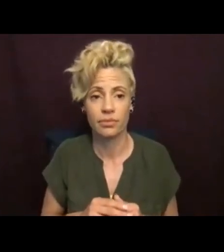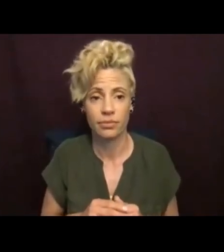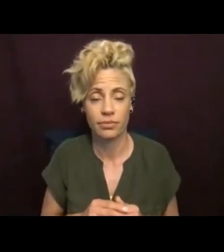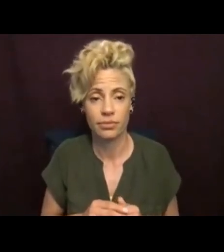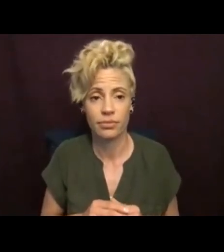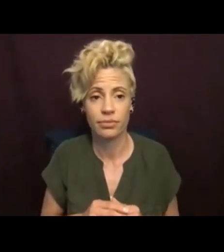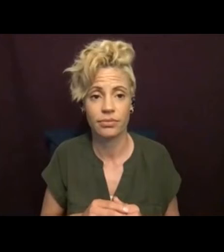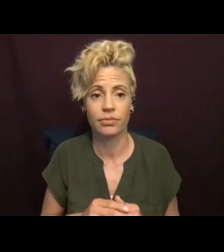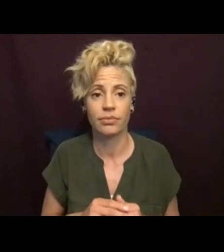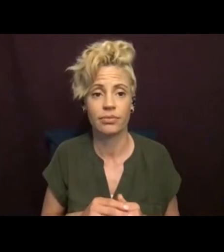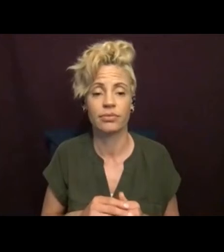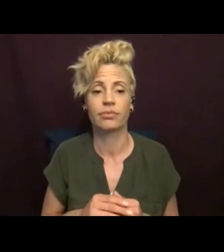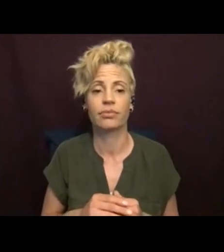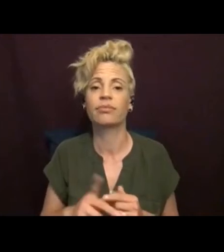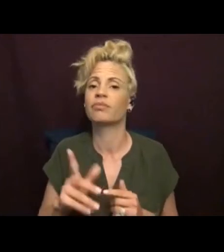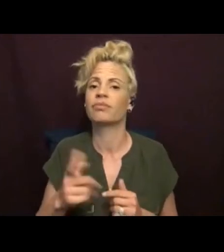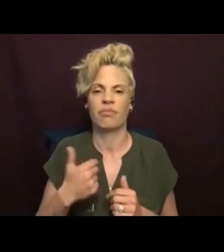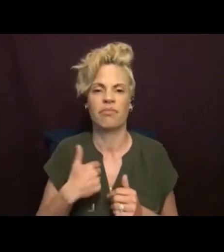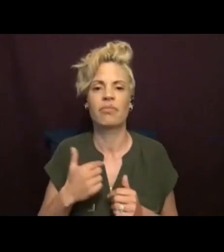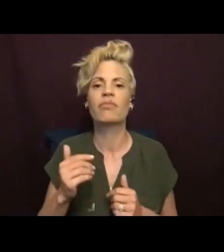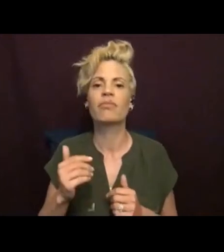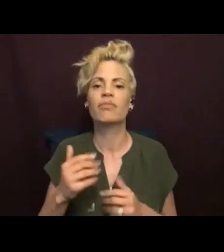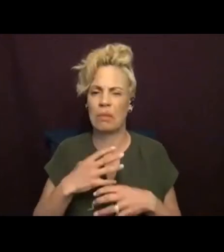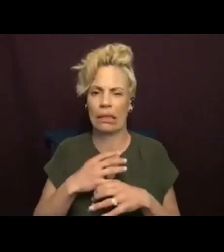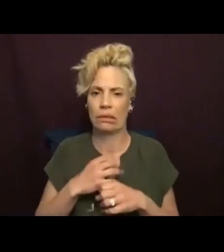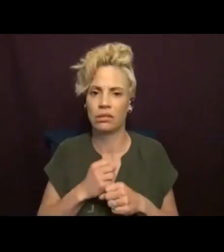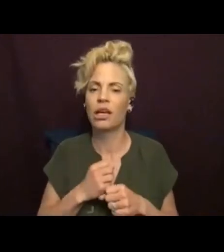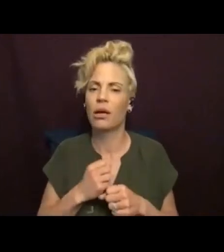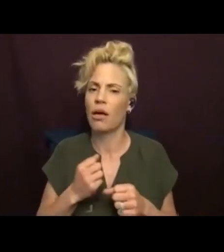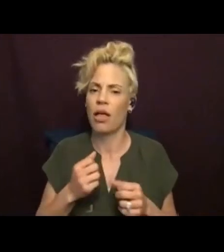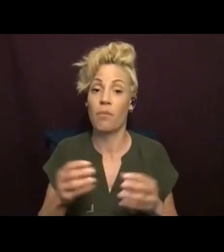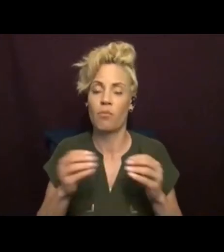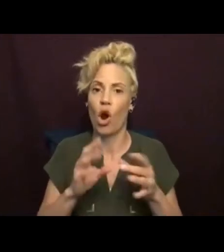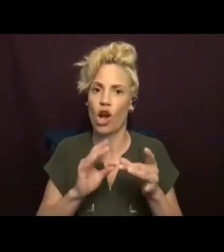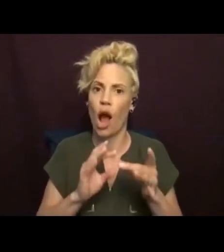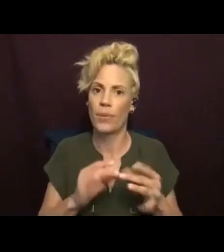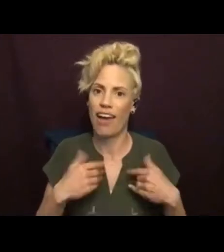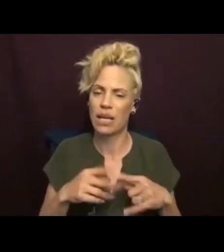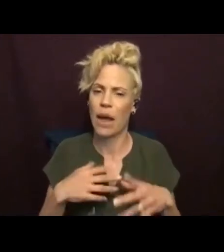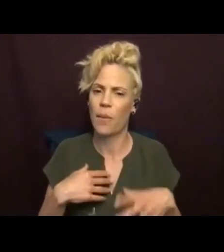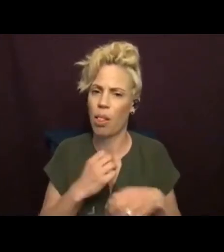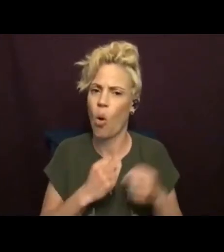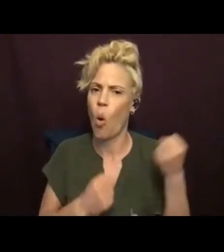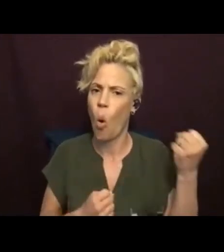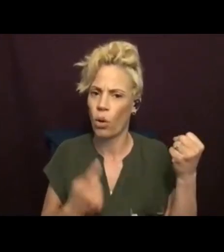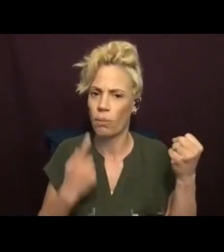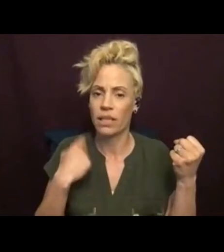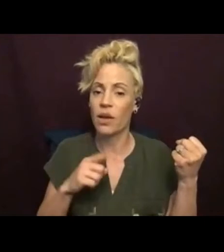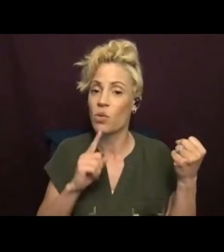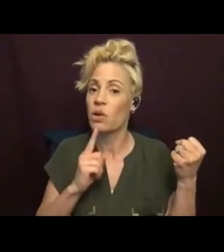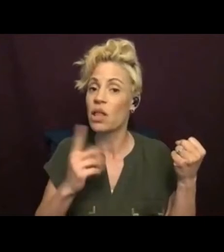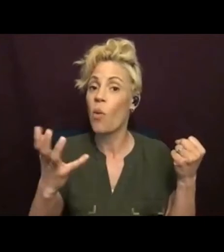I'm gonna move past the rest of my comments here, because I really, really want to read this short passage